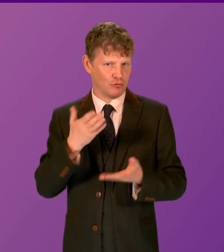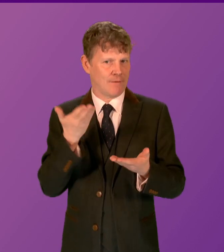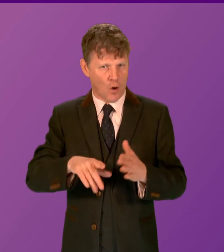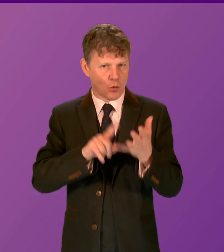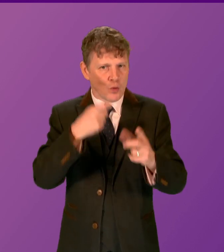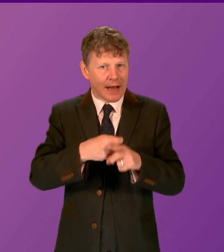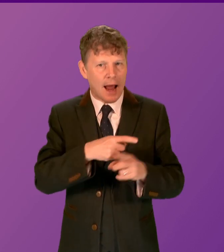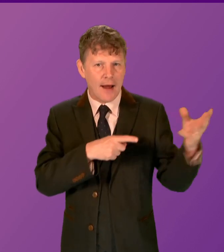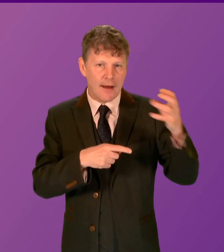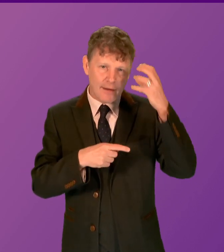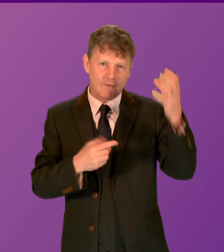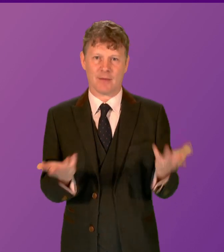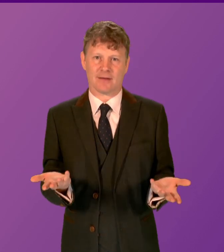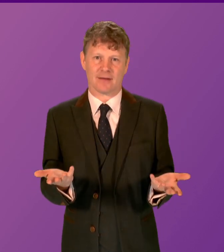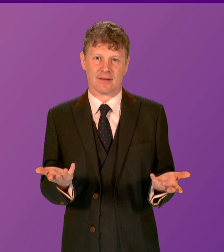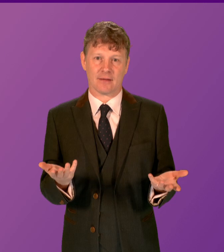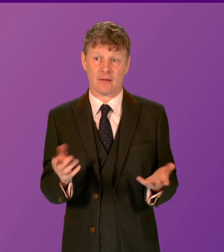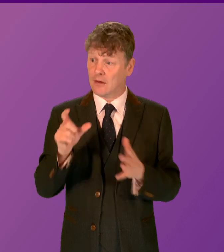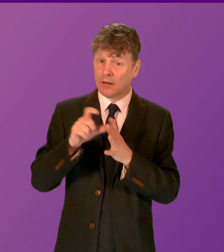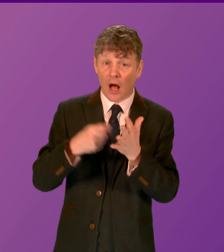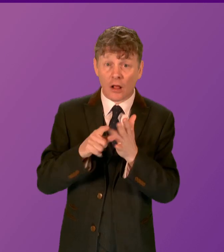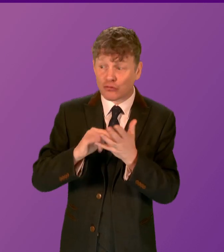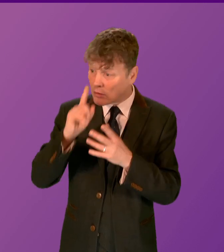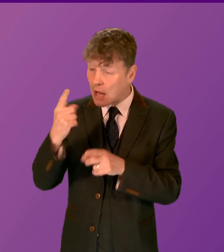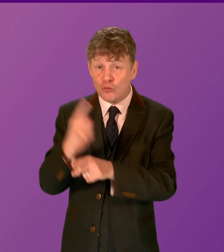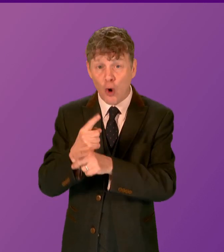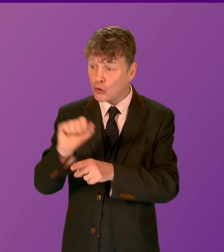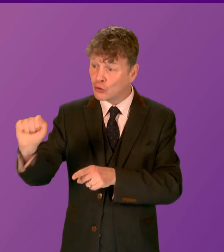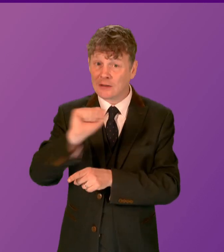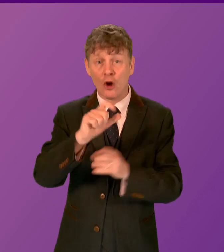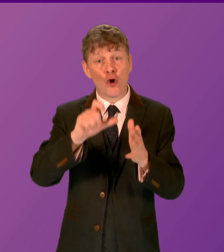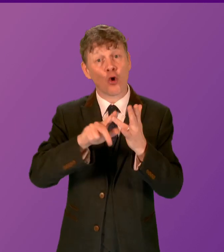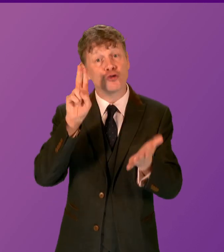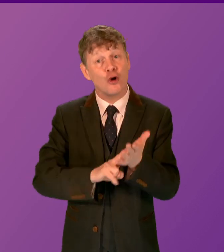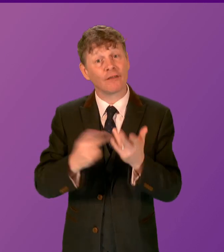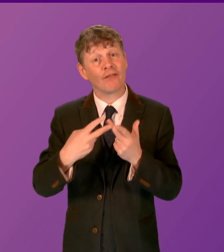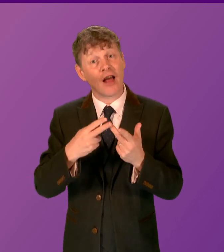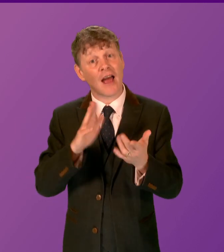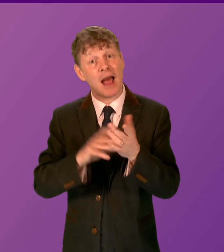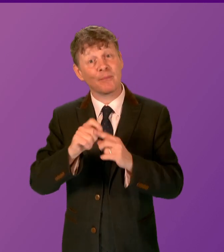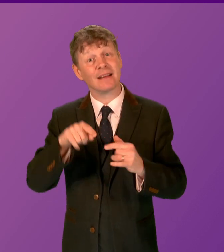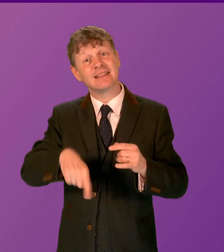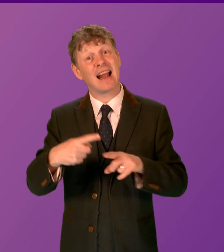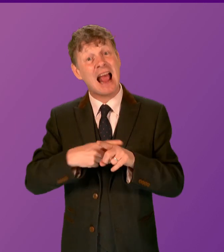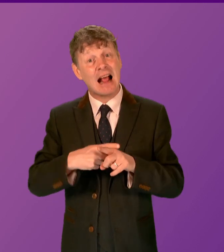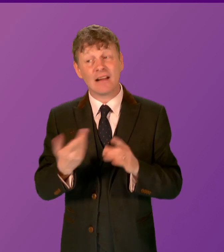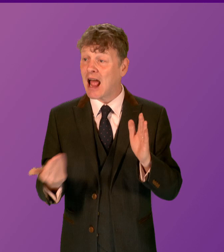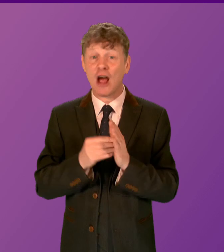If Douglas Ross is able to convince his colleagues south of the border to give further funding to Scotland, I absolutely promise him—